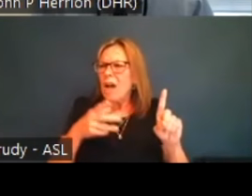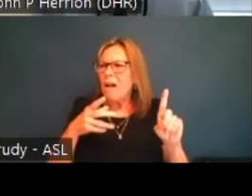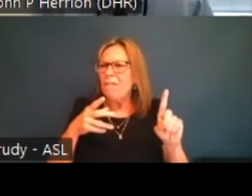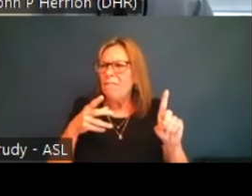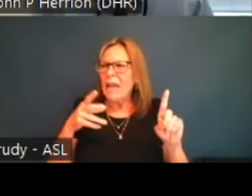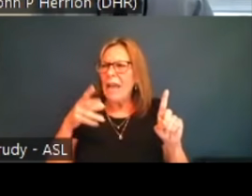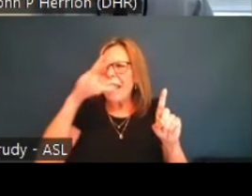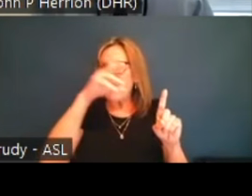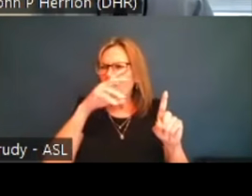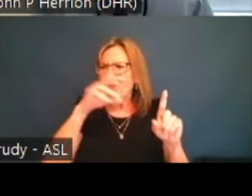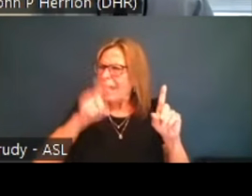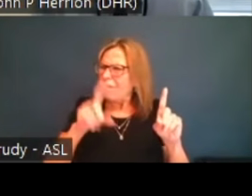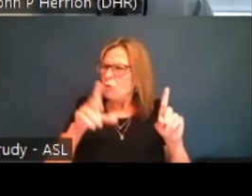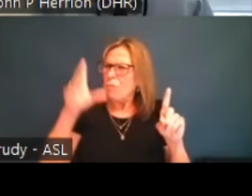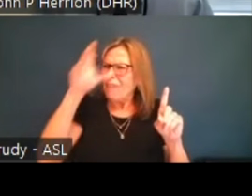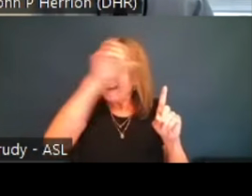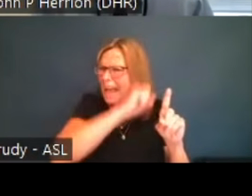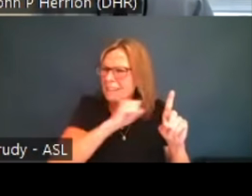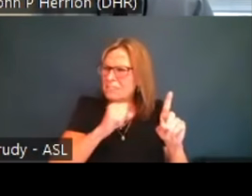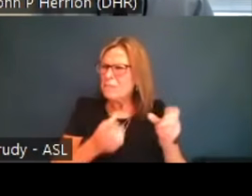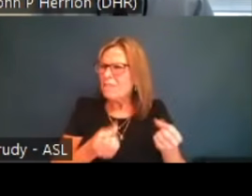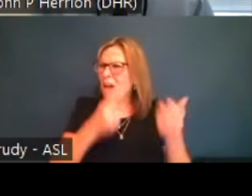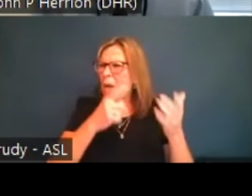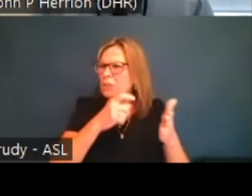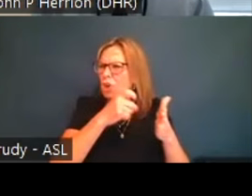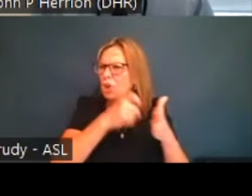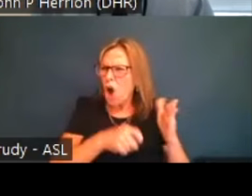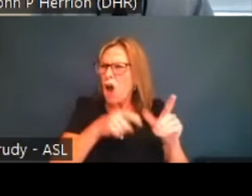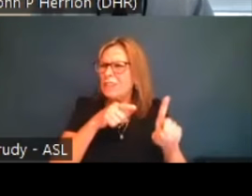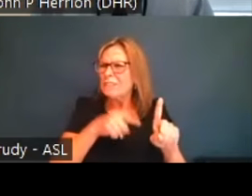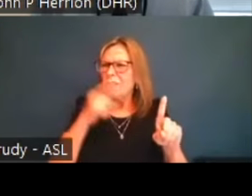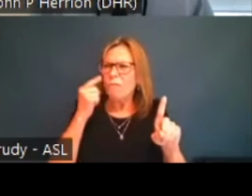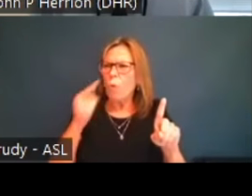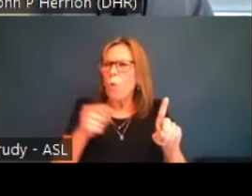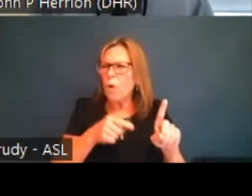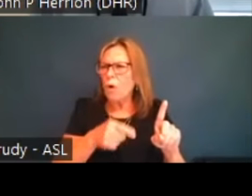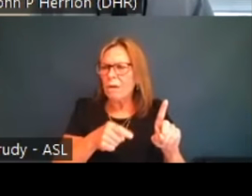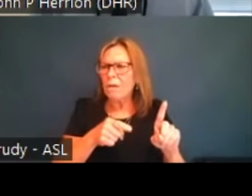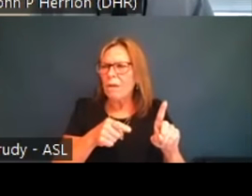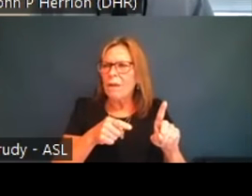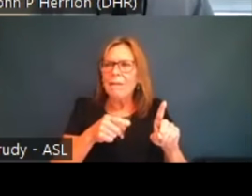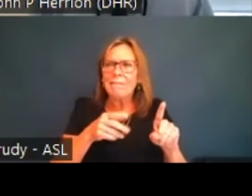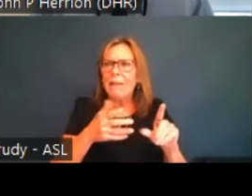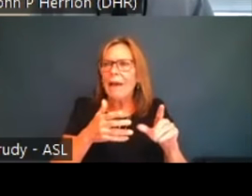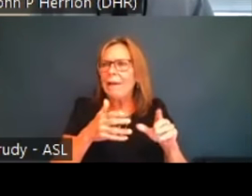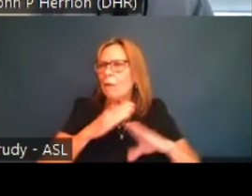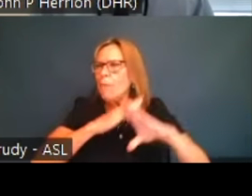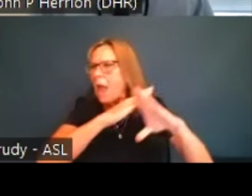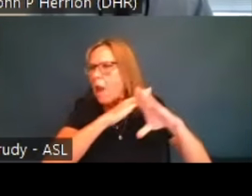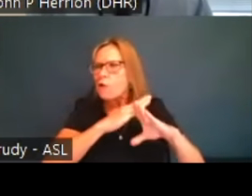entrance removal? » JOHN HERRION: I don't, to answer that question directly,